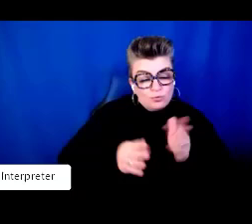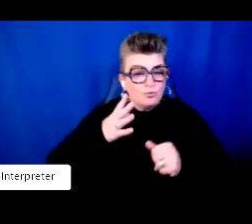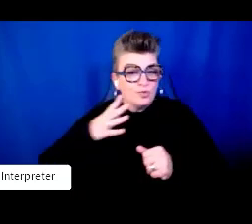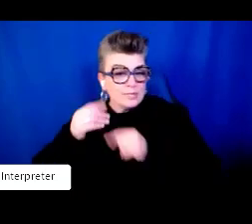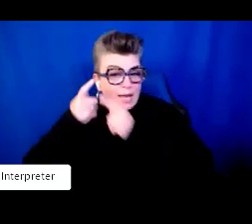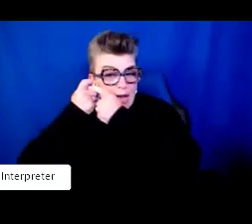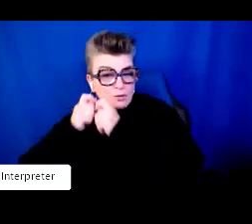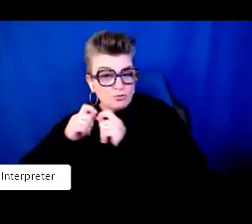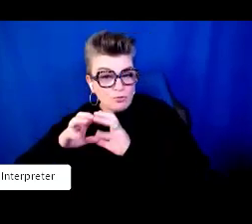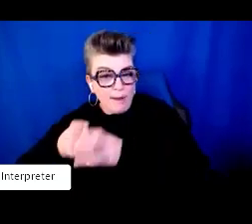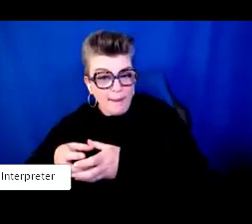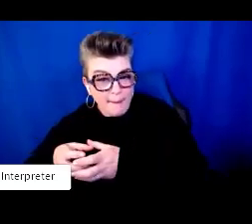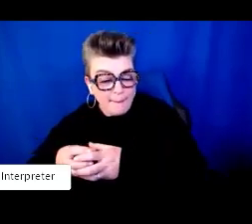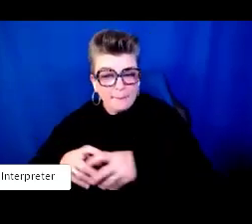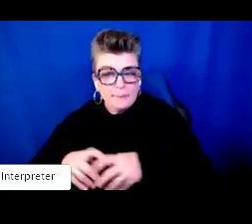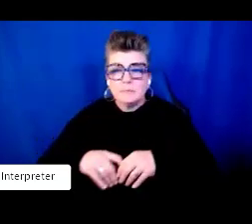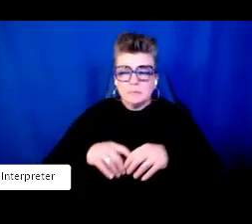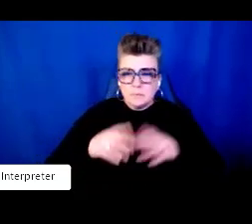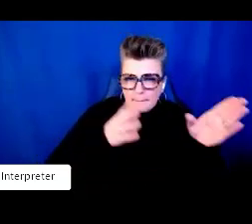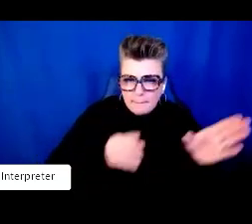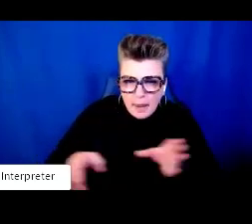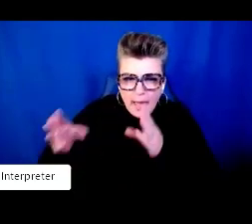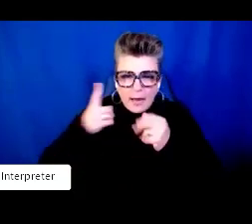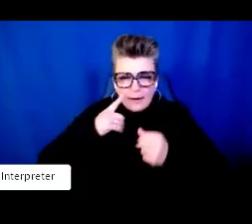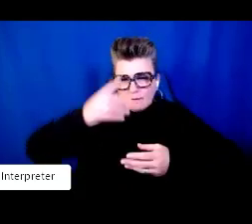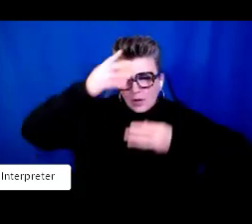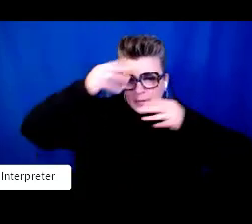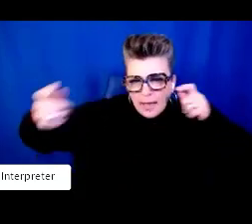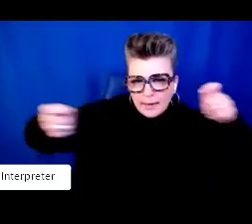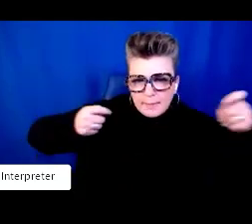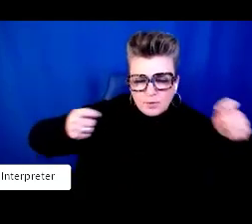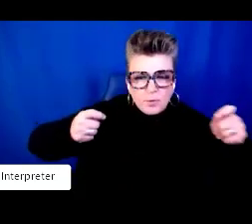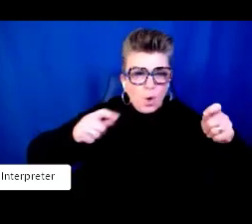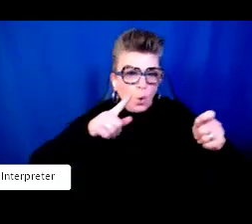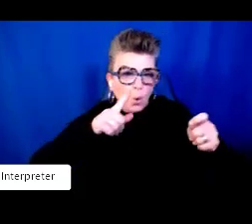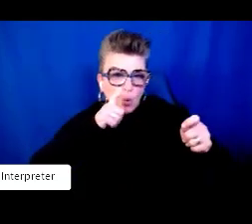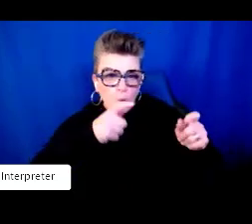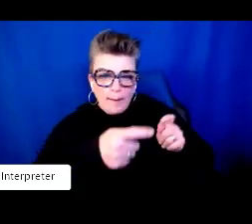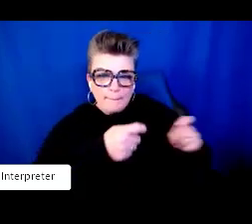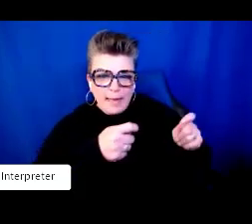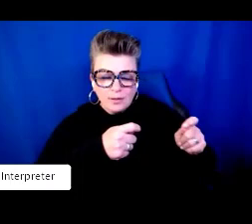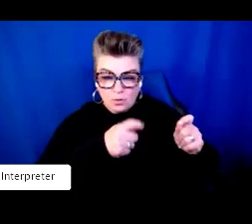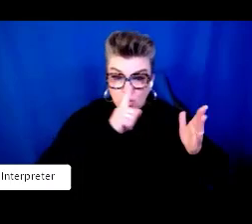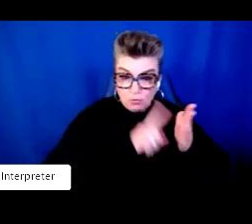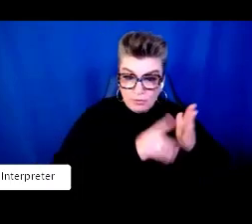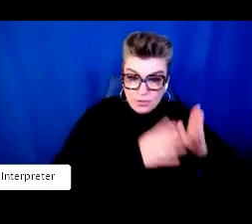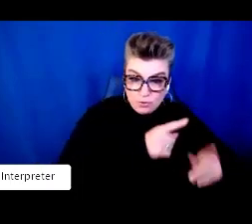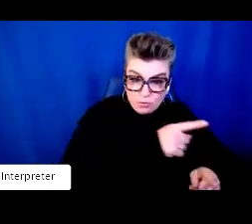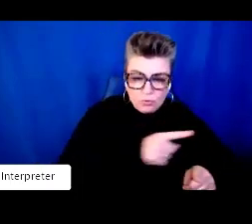and sharing whether data will be managed by tribal nations, by researchers, or by a trusted third party.